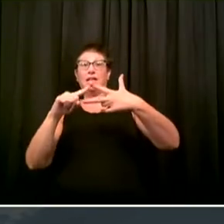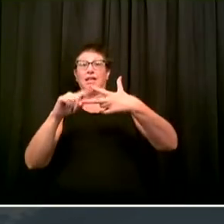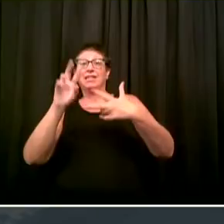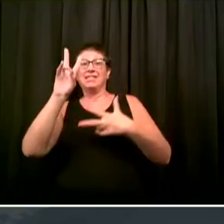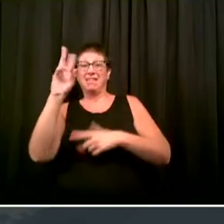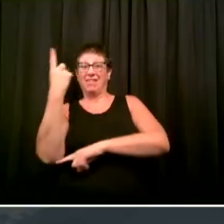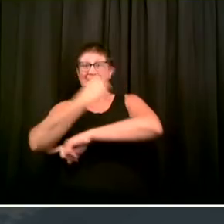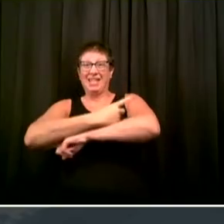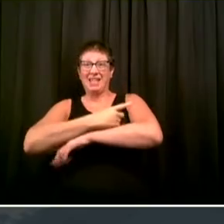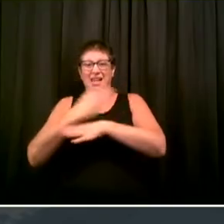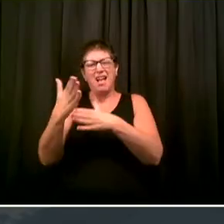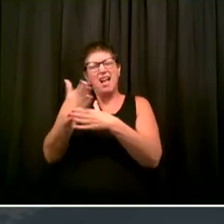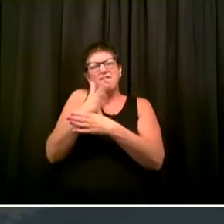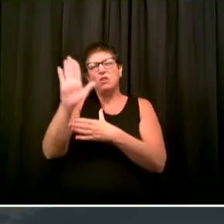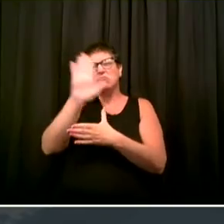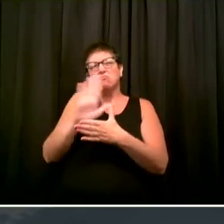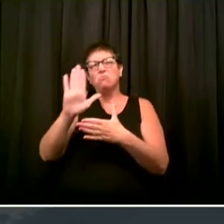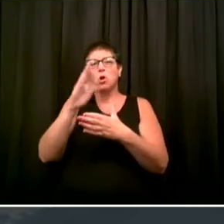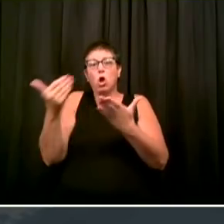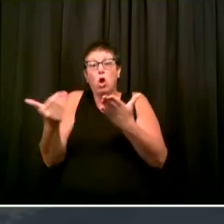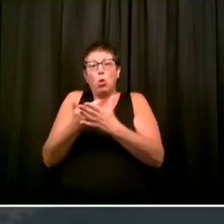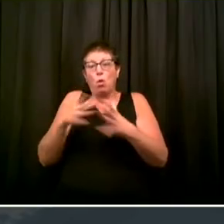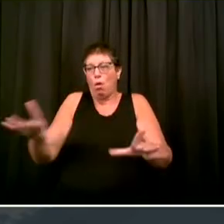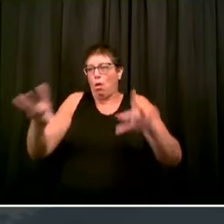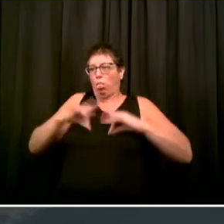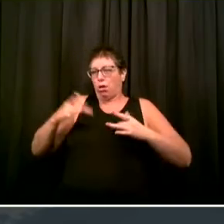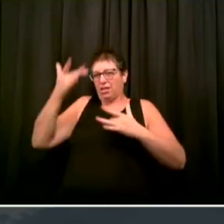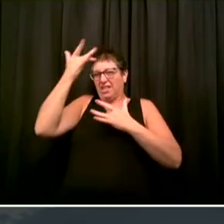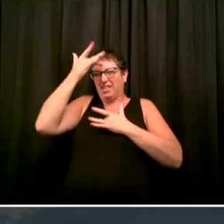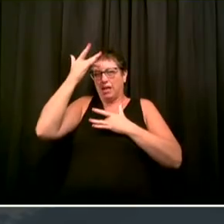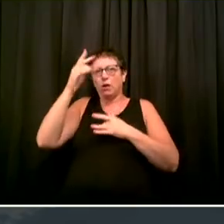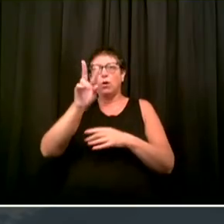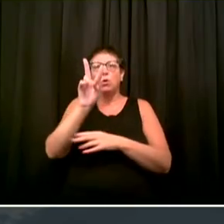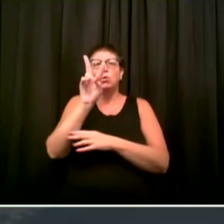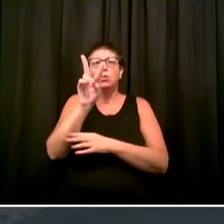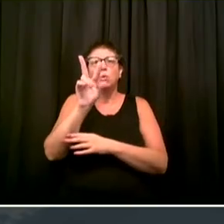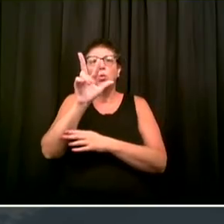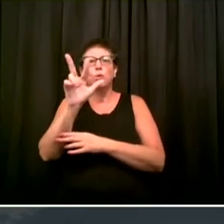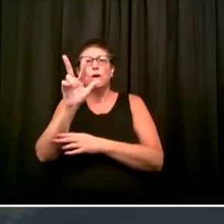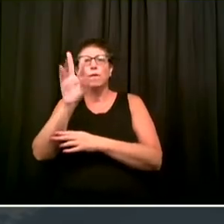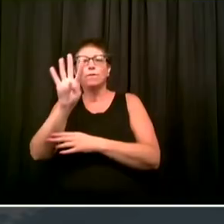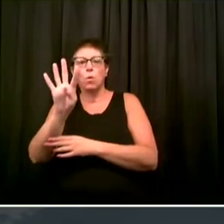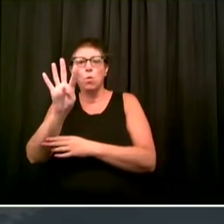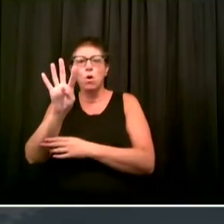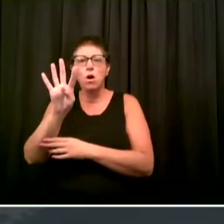WITH A CONFIRMED POSITIVE RATE OF JUST 8 PERSON. NUMBER 2, NO